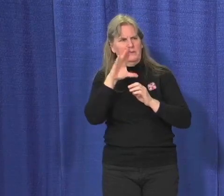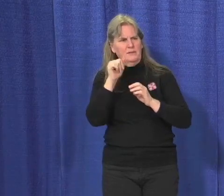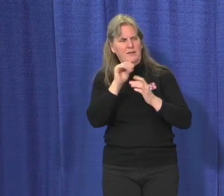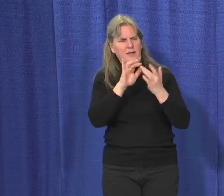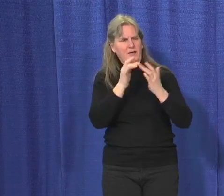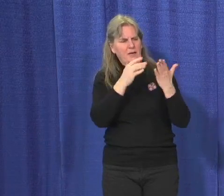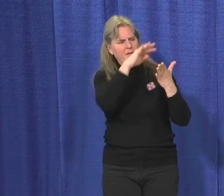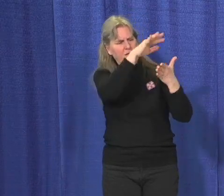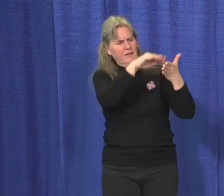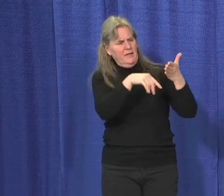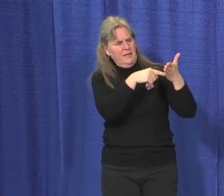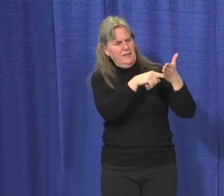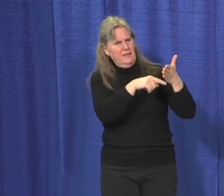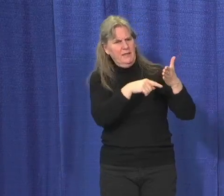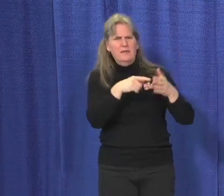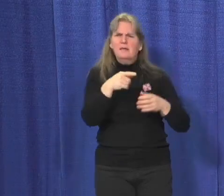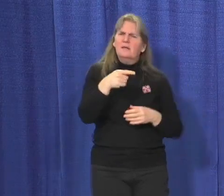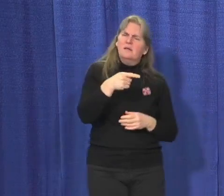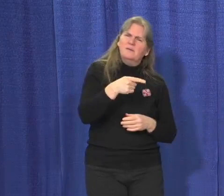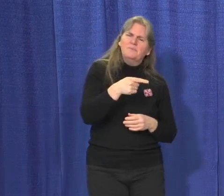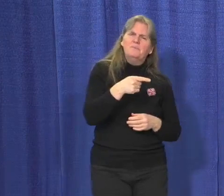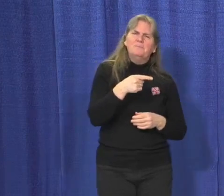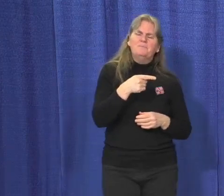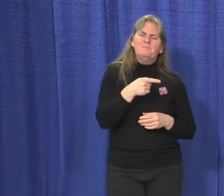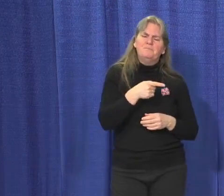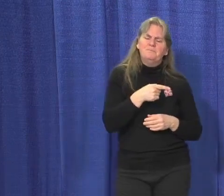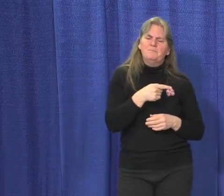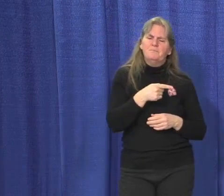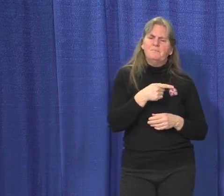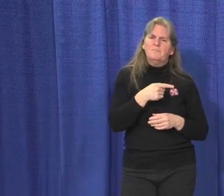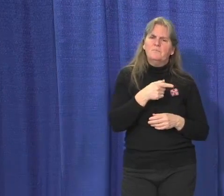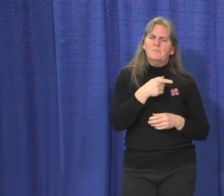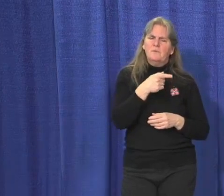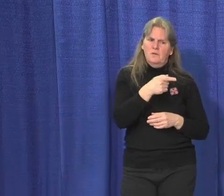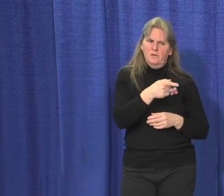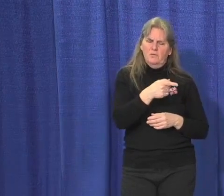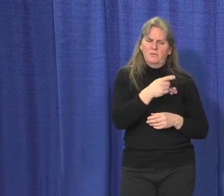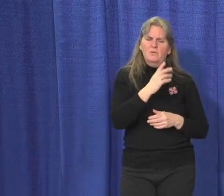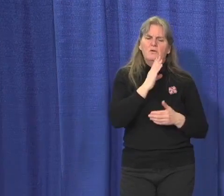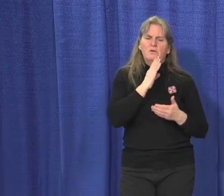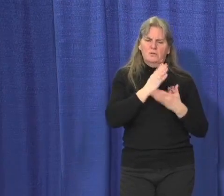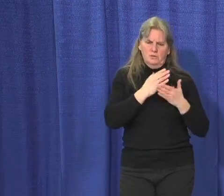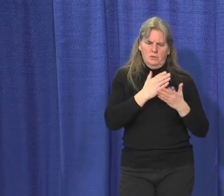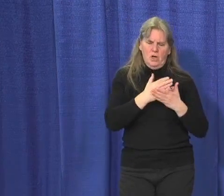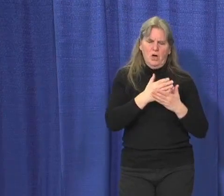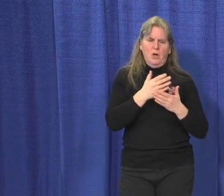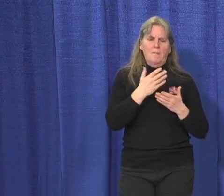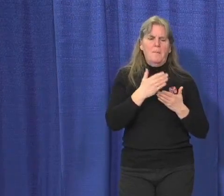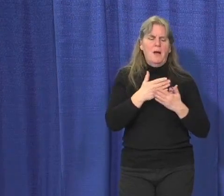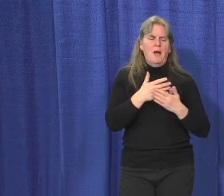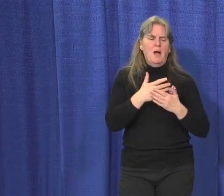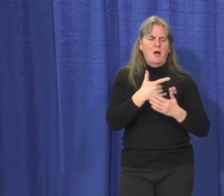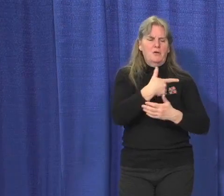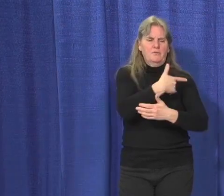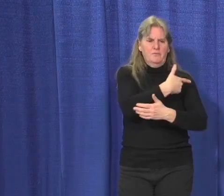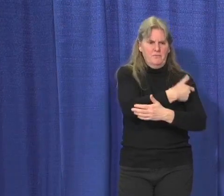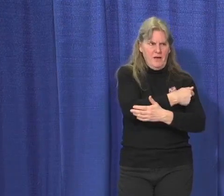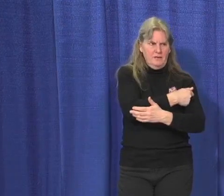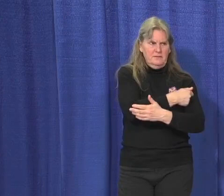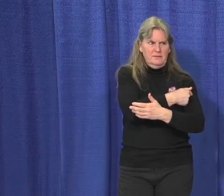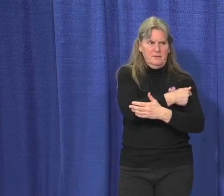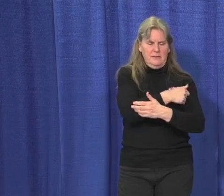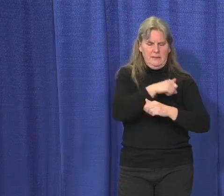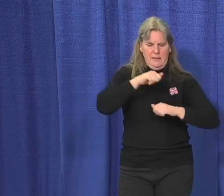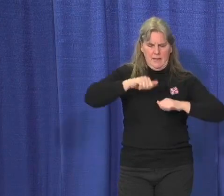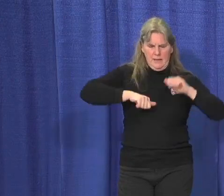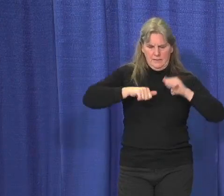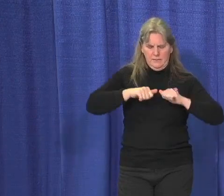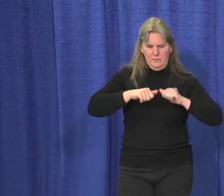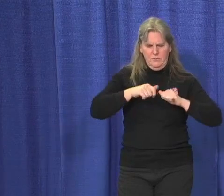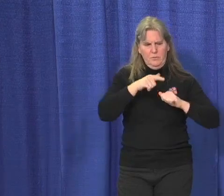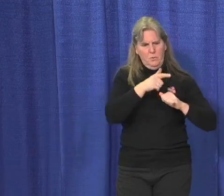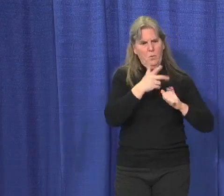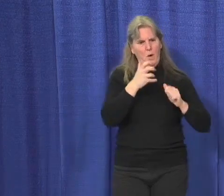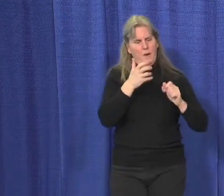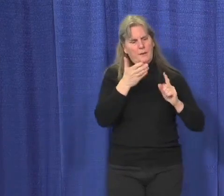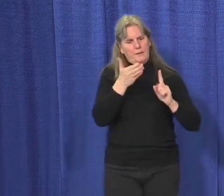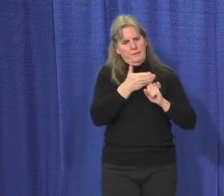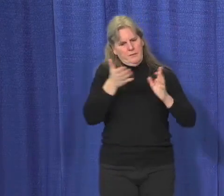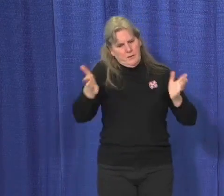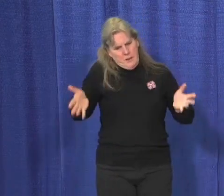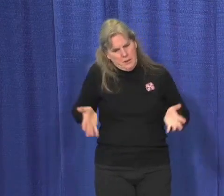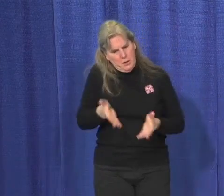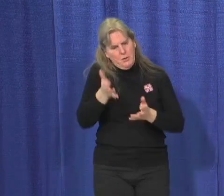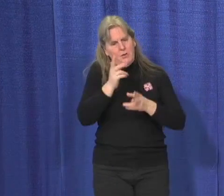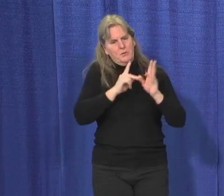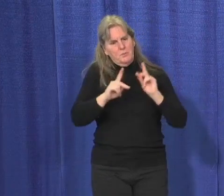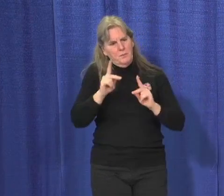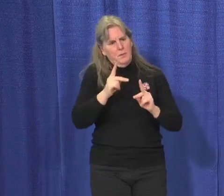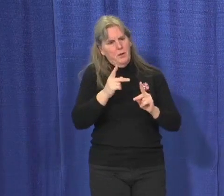a point at which is there a